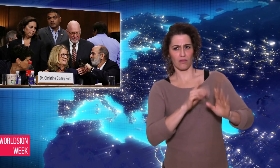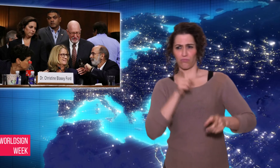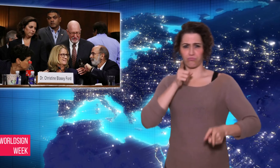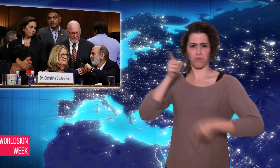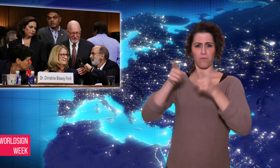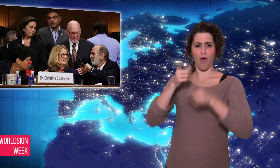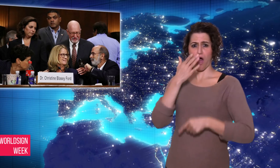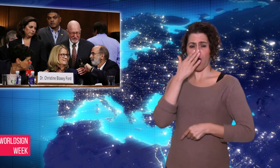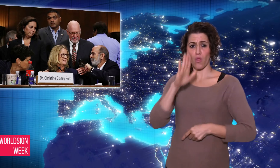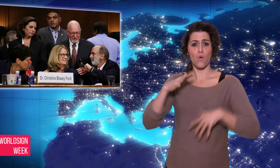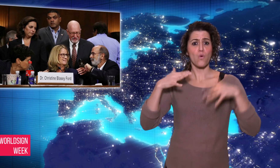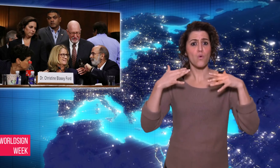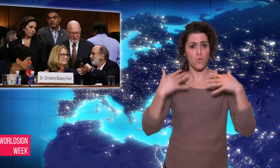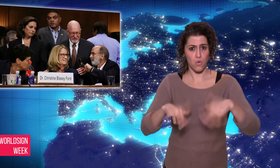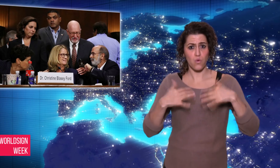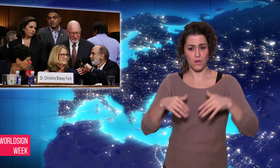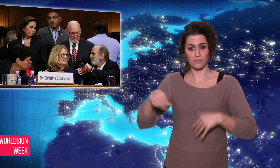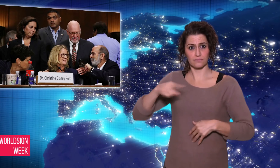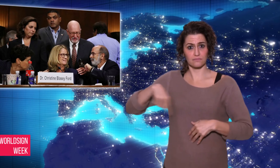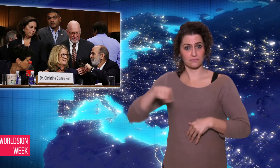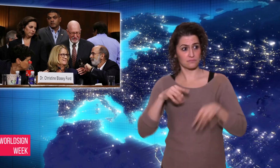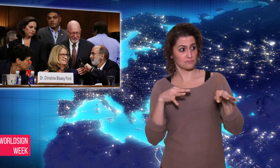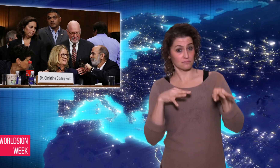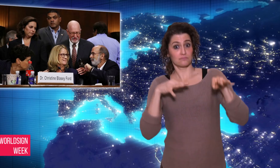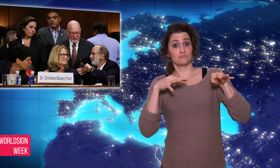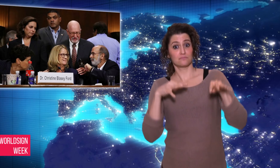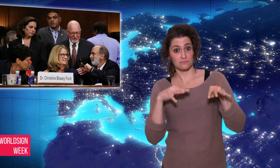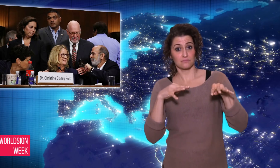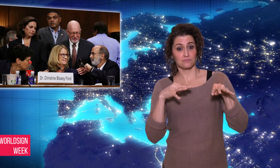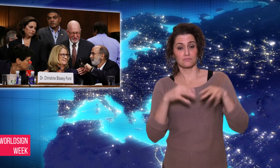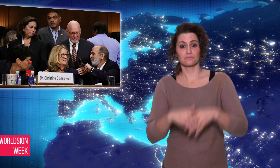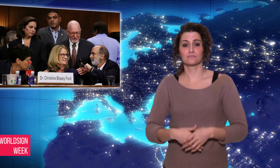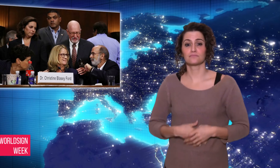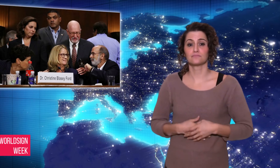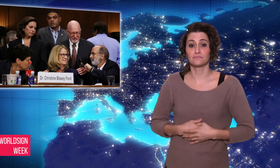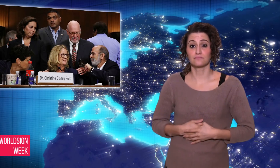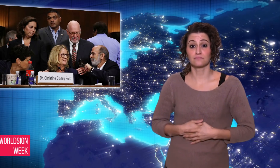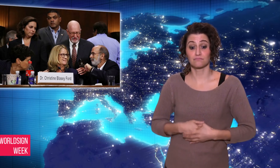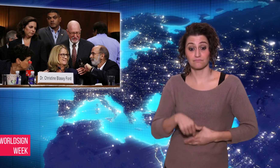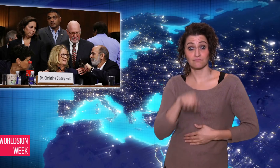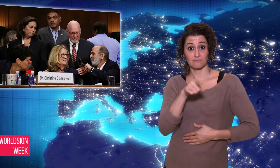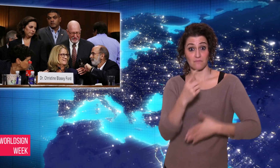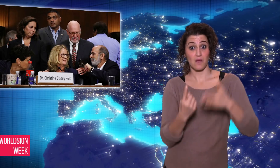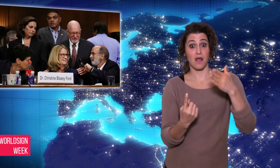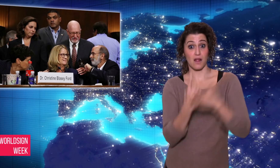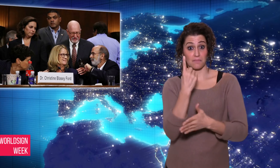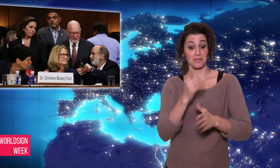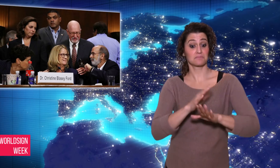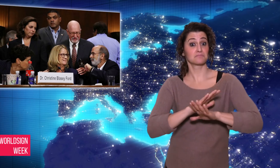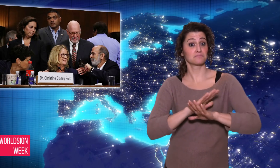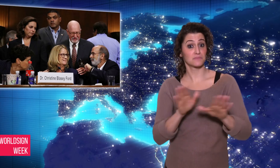more women came forward alleging